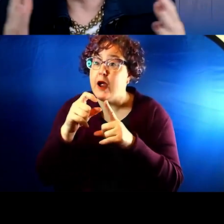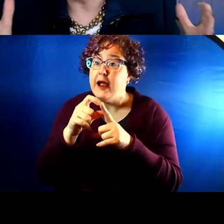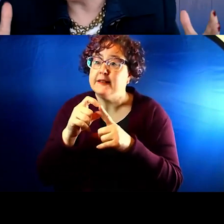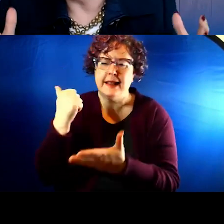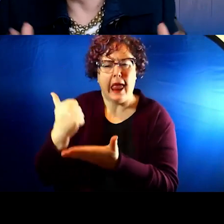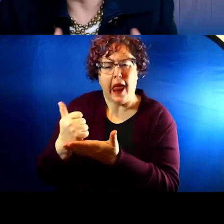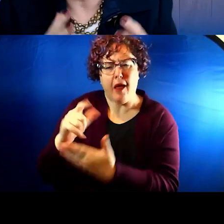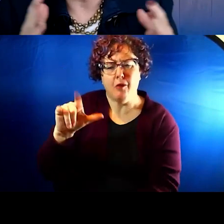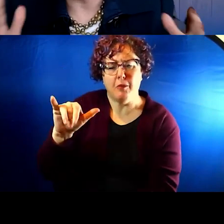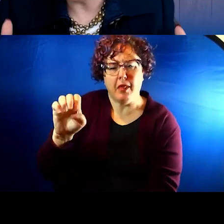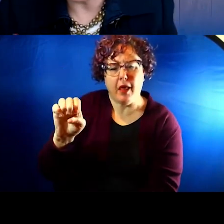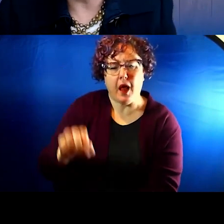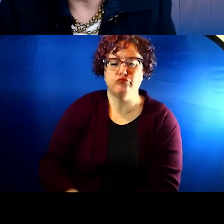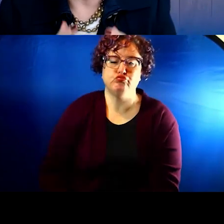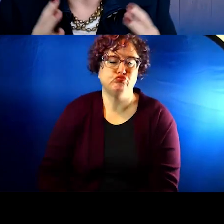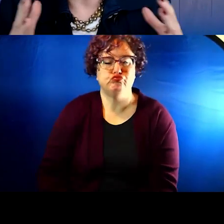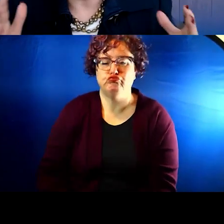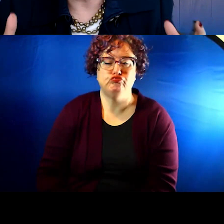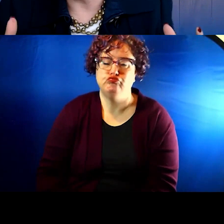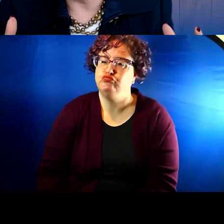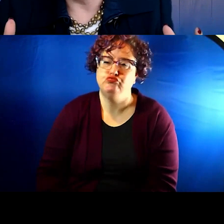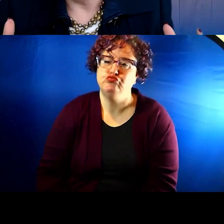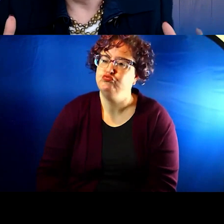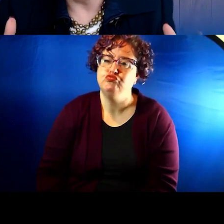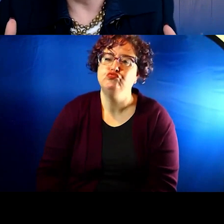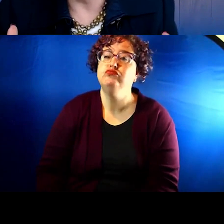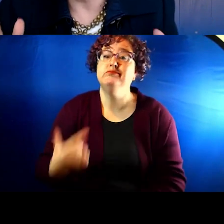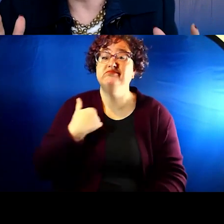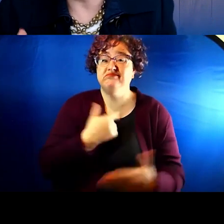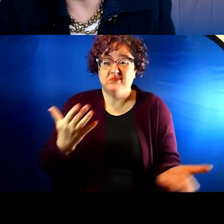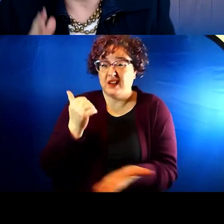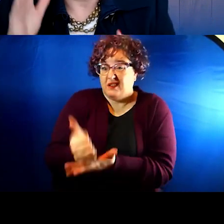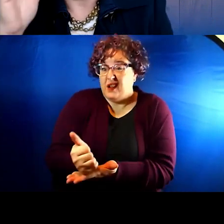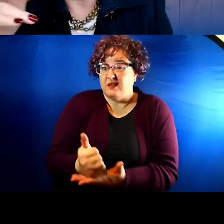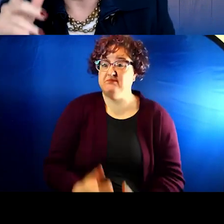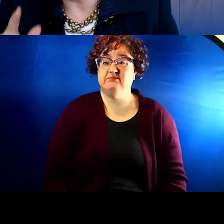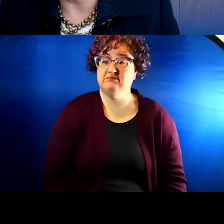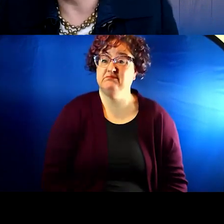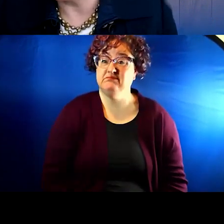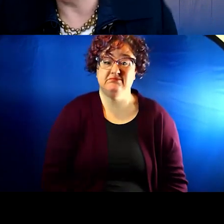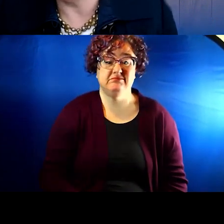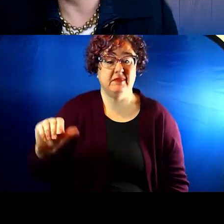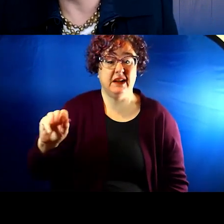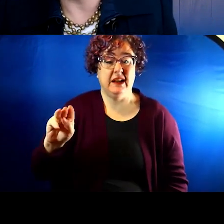CRISIS. WE ARE HERE TO HELP ANY ONE WITH ANY ISSUE. AMY BRINKLEY GOT IT RIGHT.